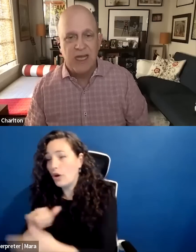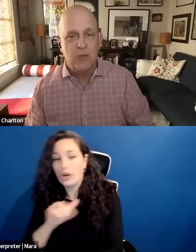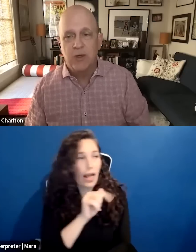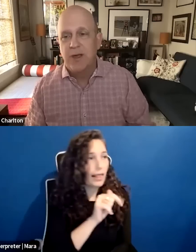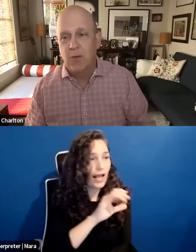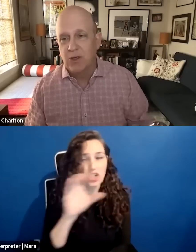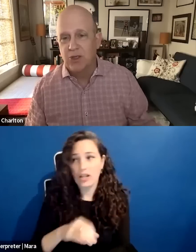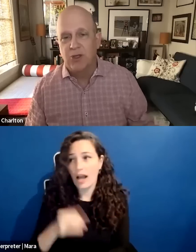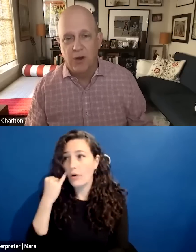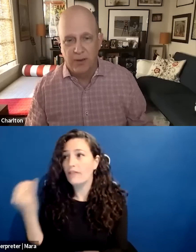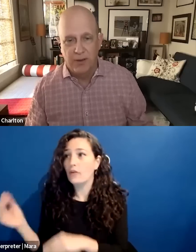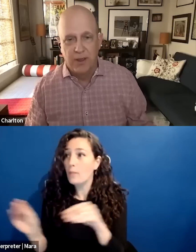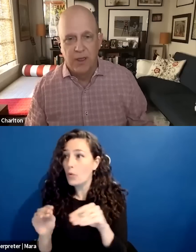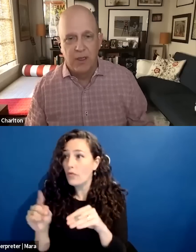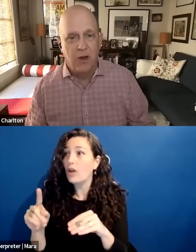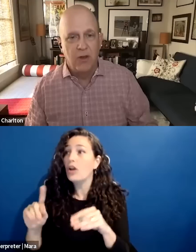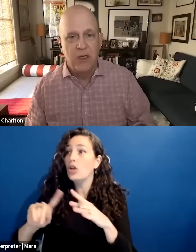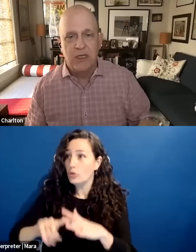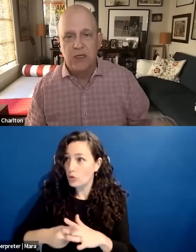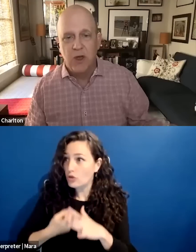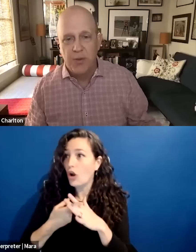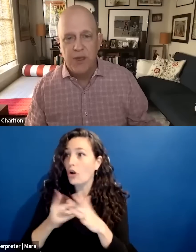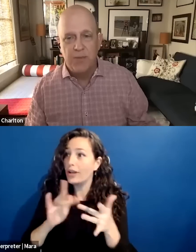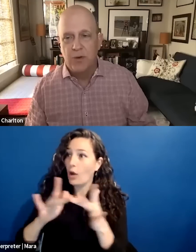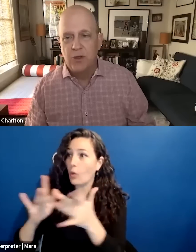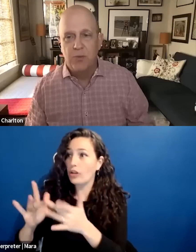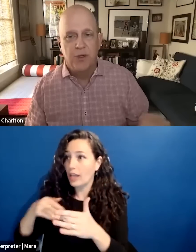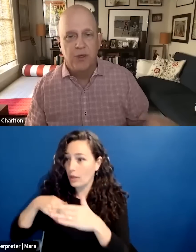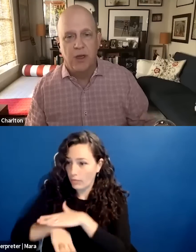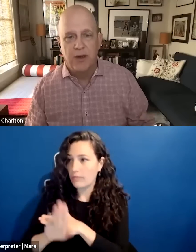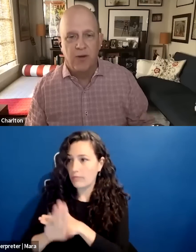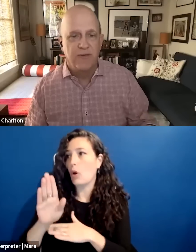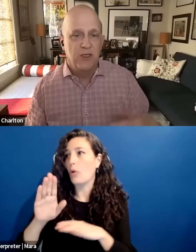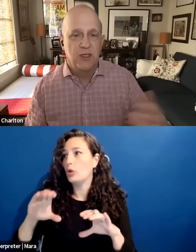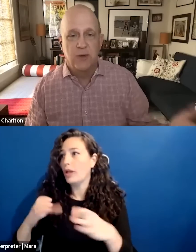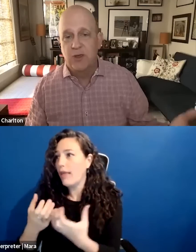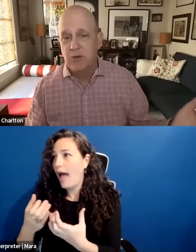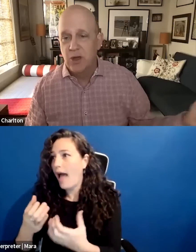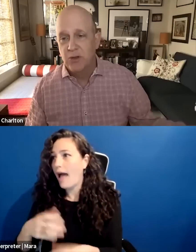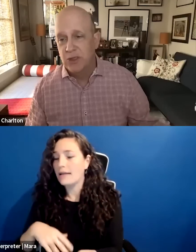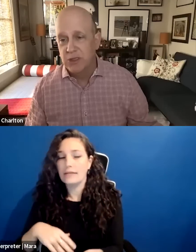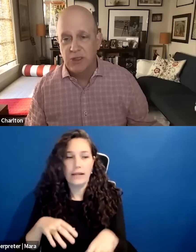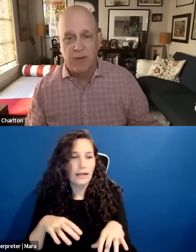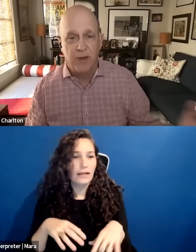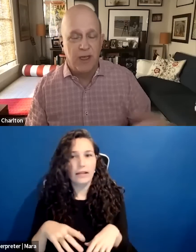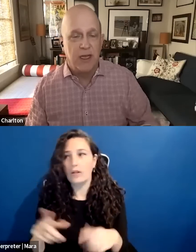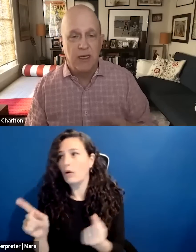because that's where your networks start. You know, you get to know people, you build on them, all of a sudden someone you know is in something